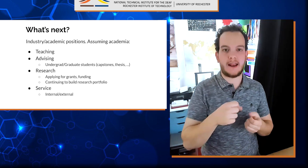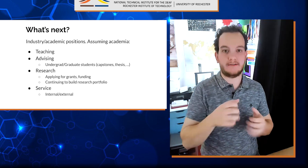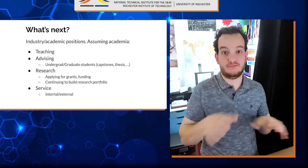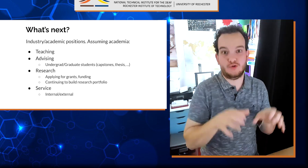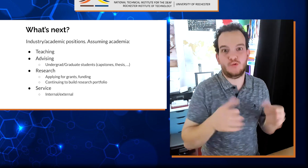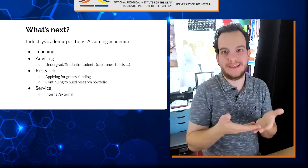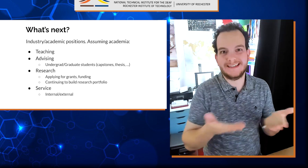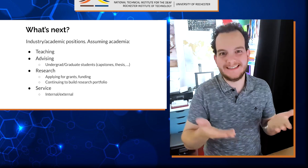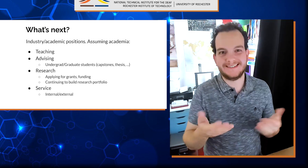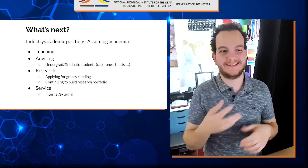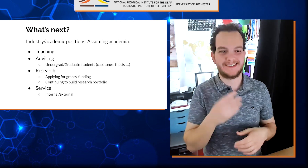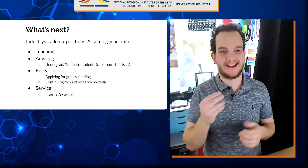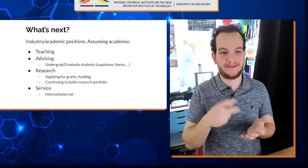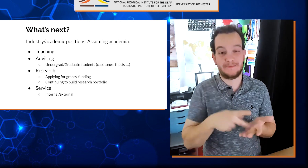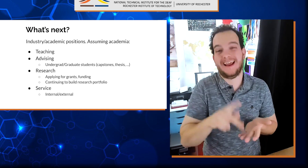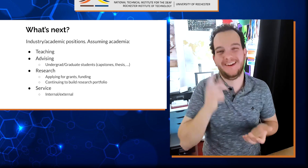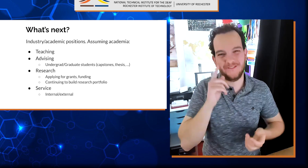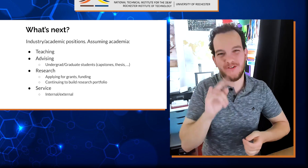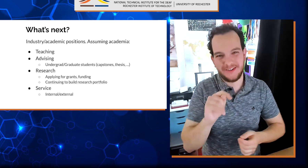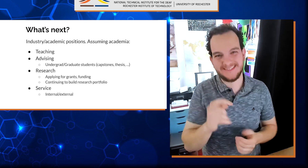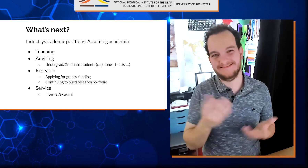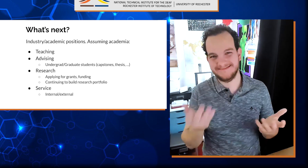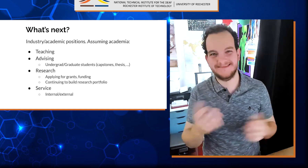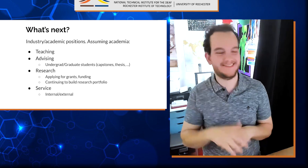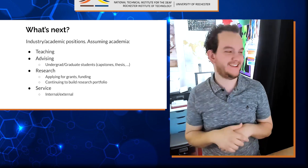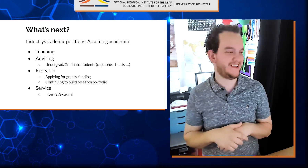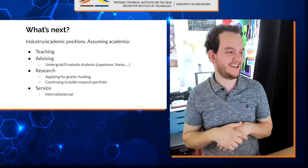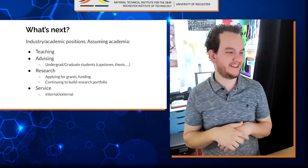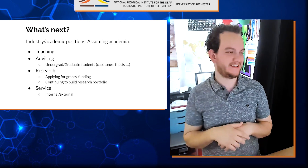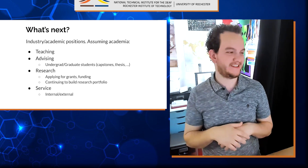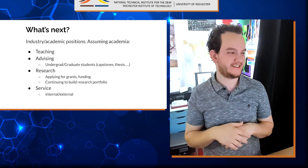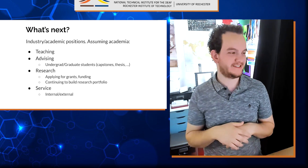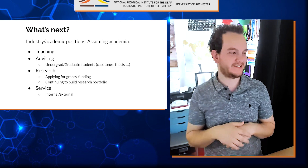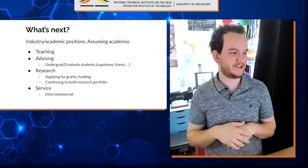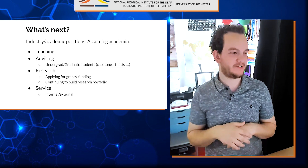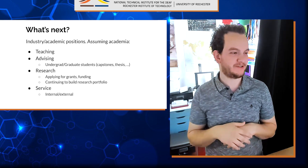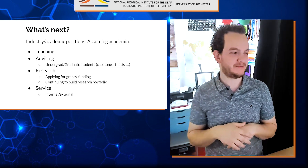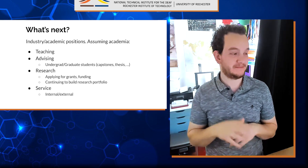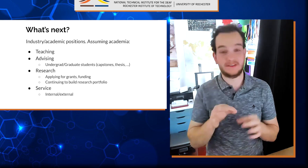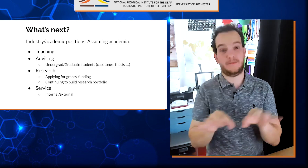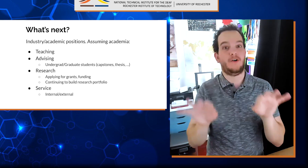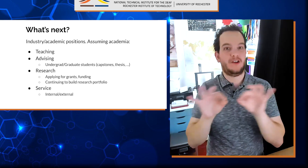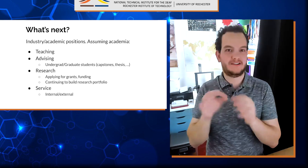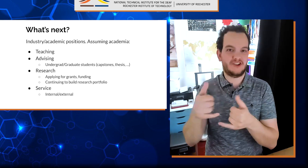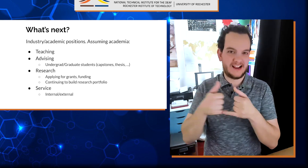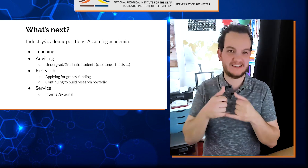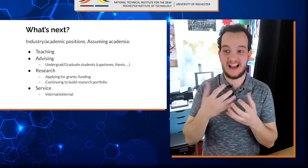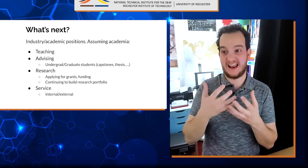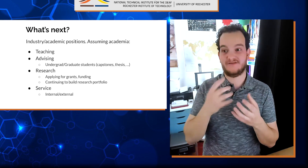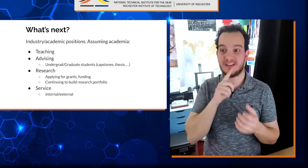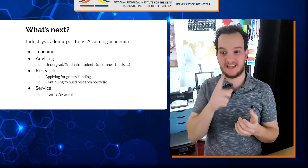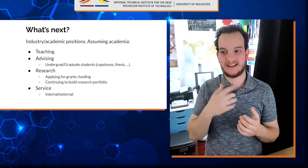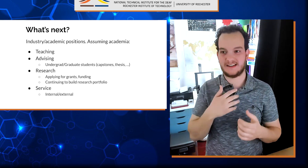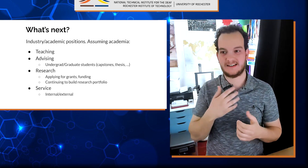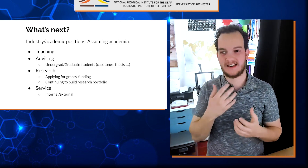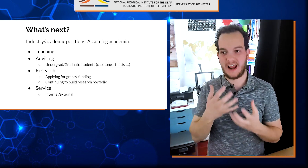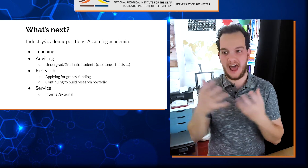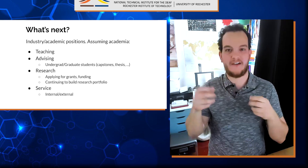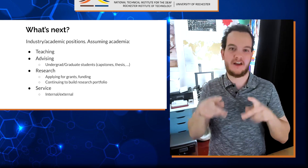that's submitted to, hopefully, receive grant funding to be able to actually do the research. So grants are very important in academia,